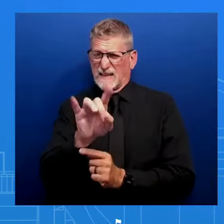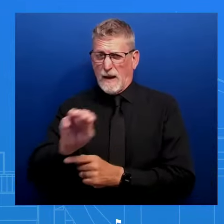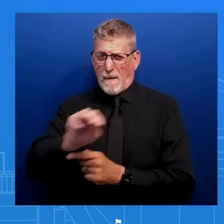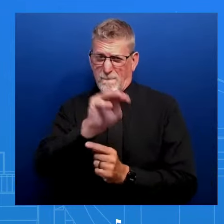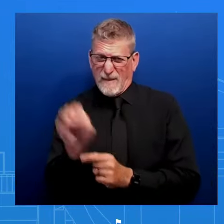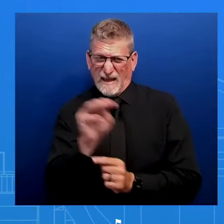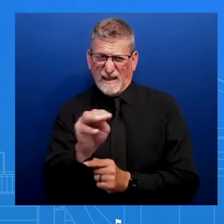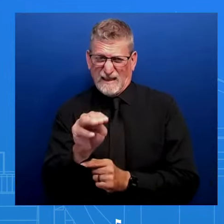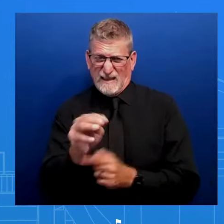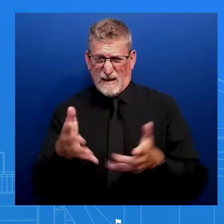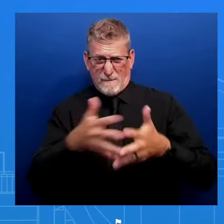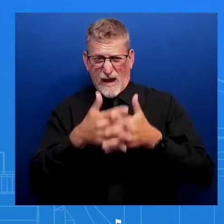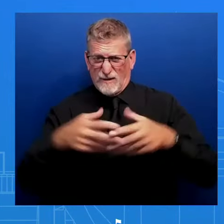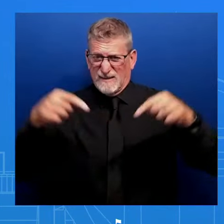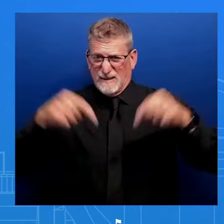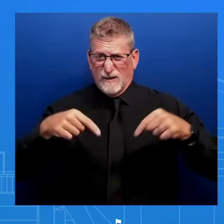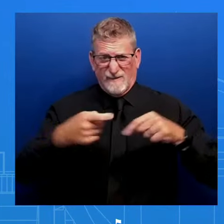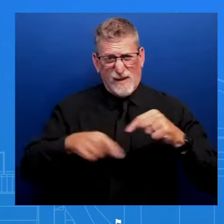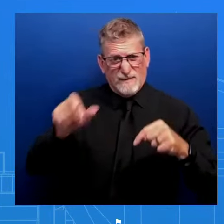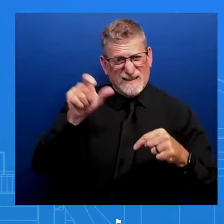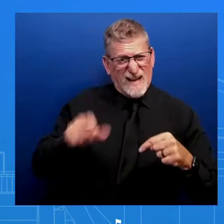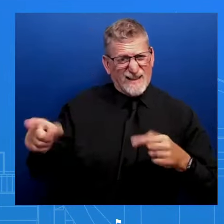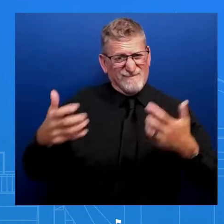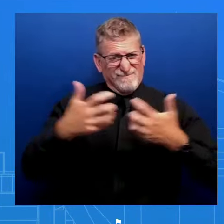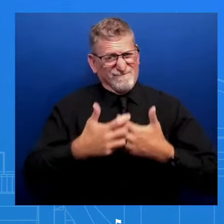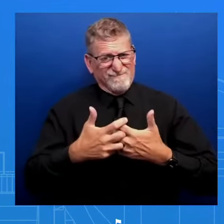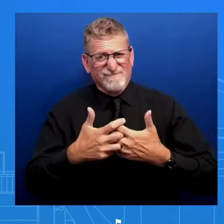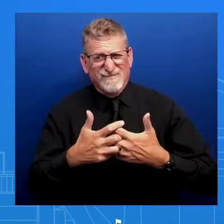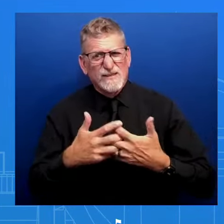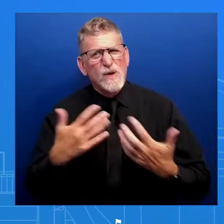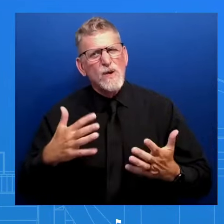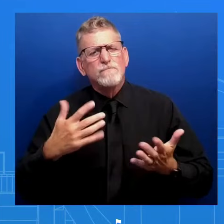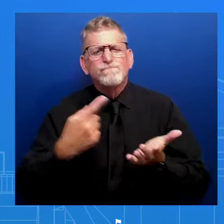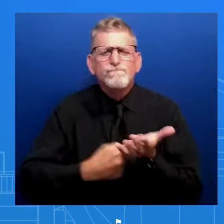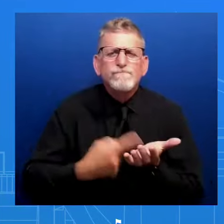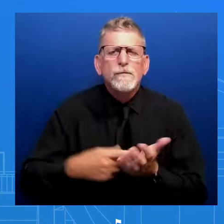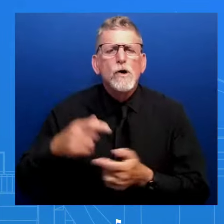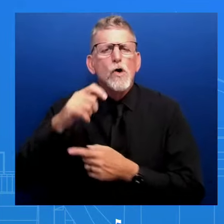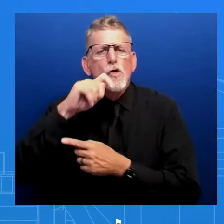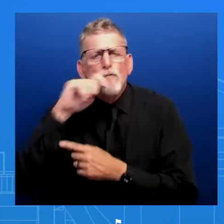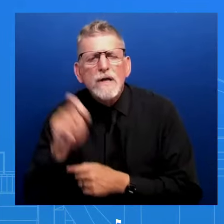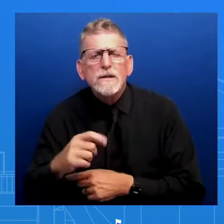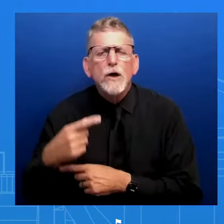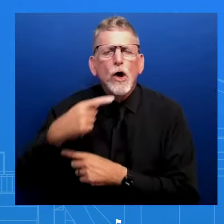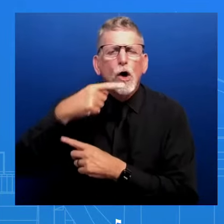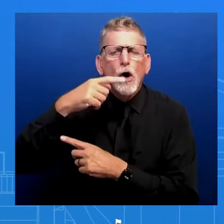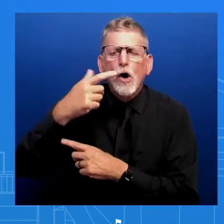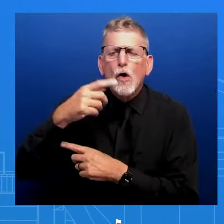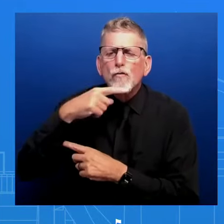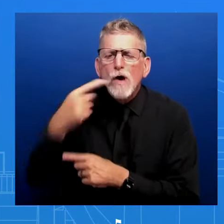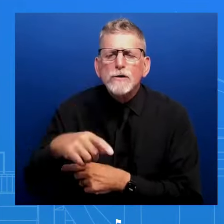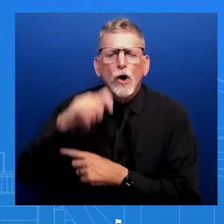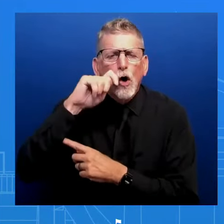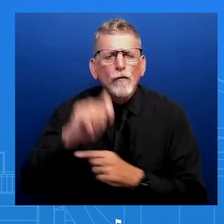including Russia's war against Ukraine and the climate crisis, the U.S.- Italy partnership and Italy's strong voice in the EU